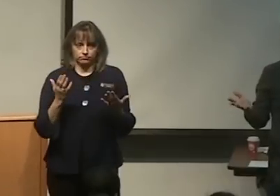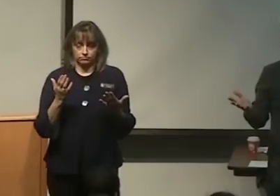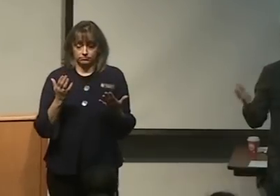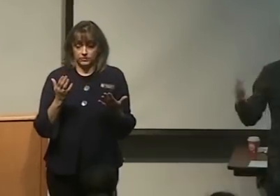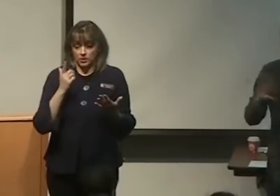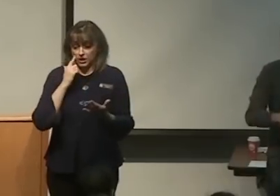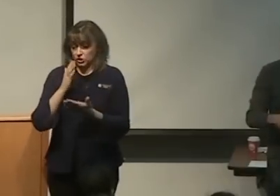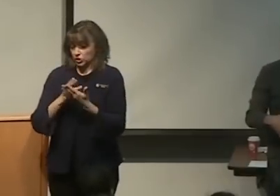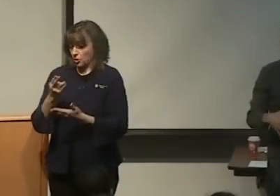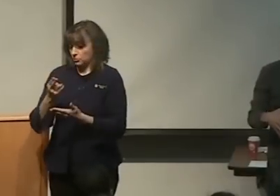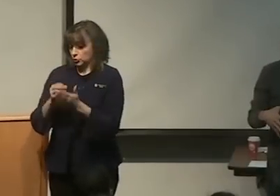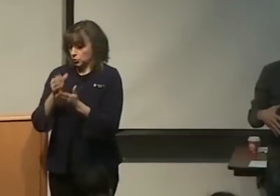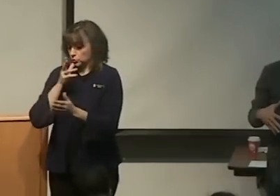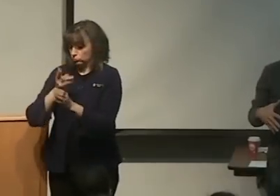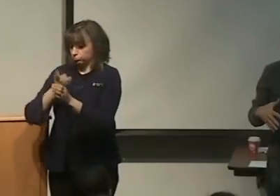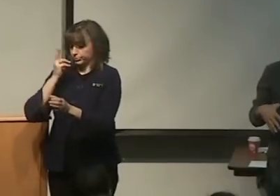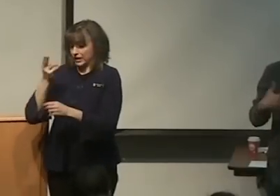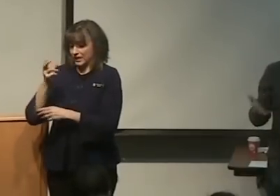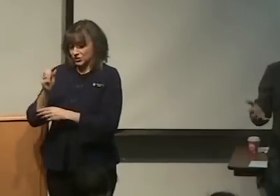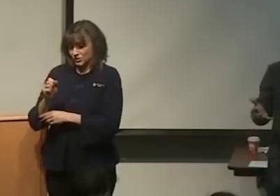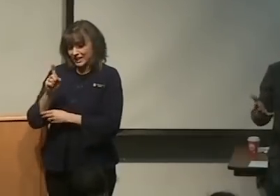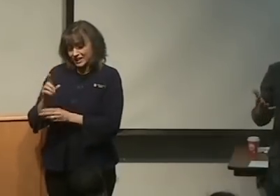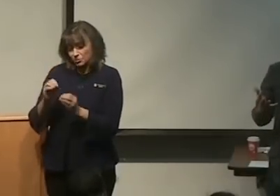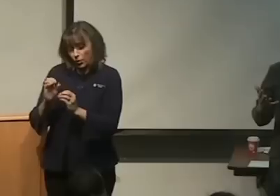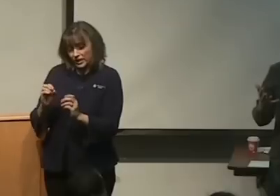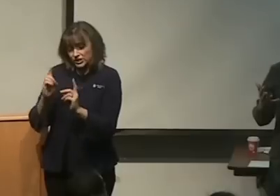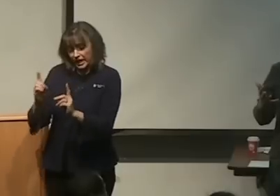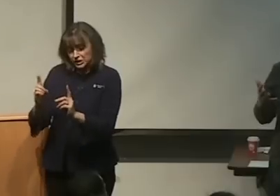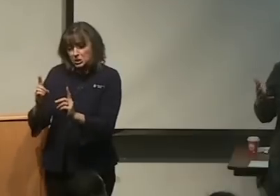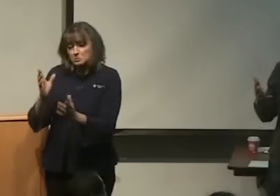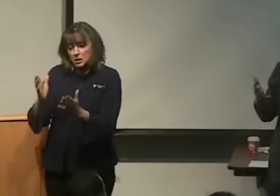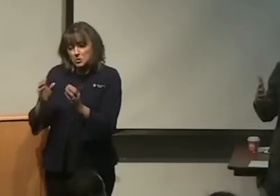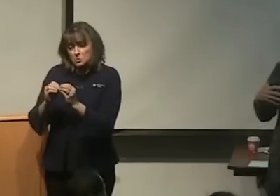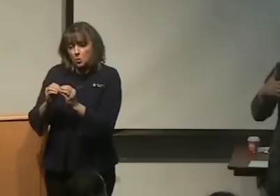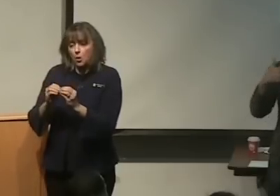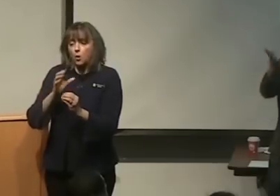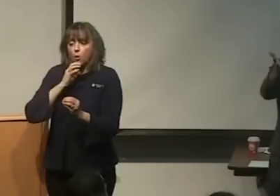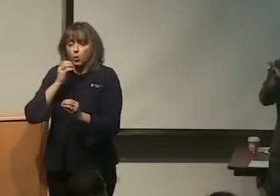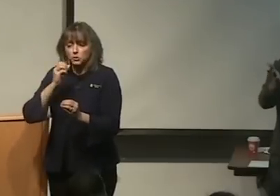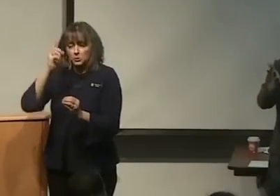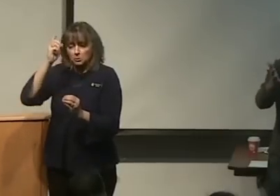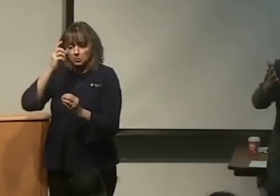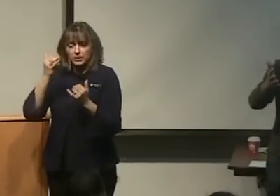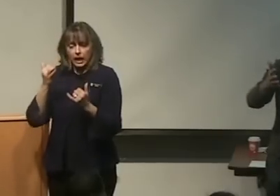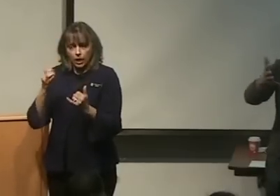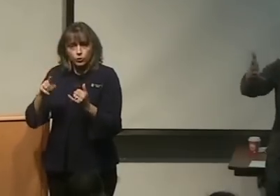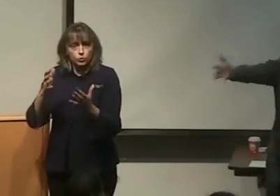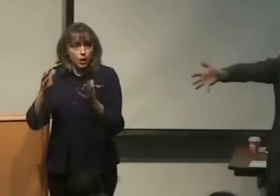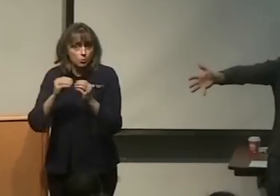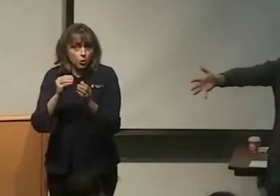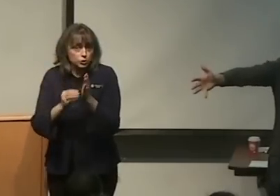to get more education who have now matured a little bit, and you want more students and they don't have a high school degree.